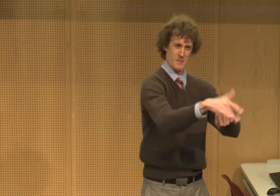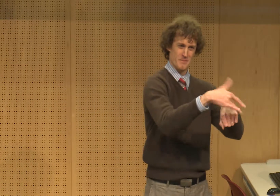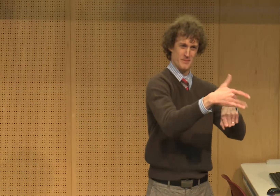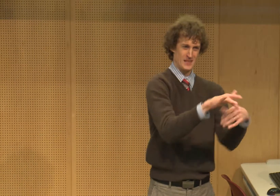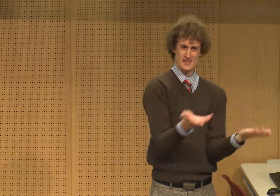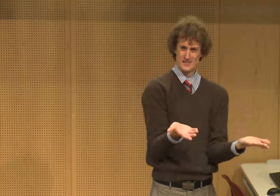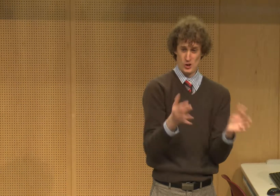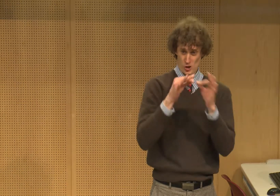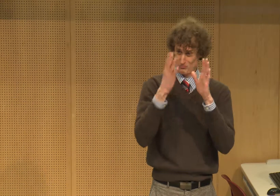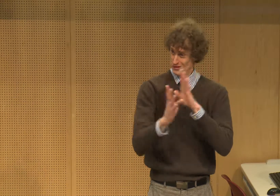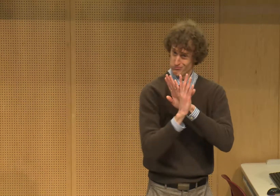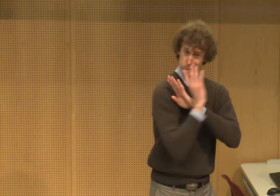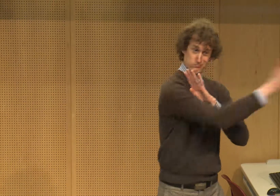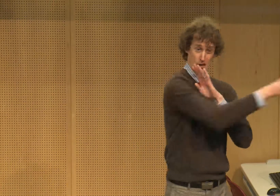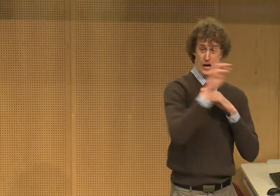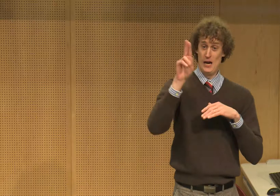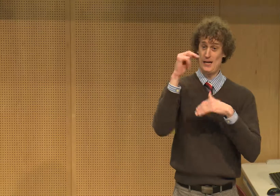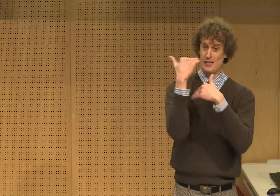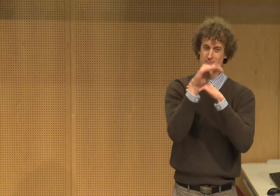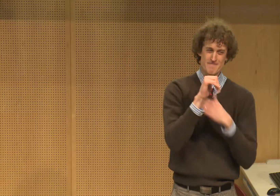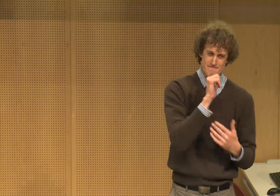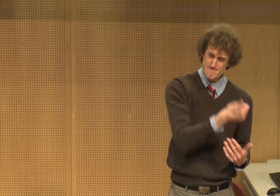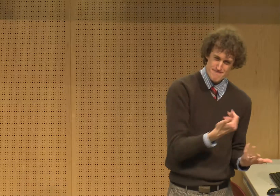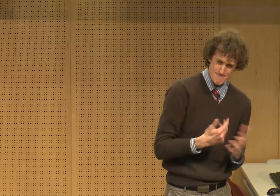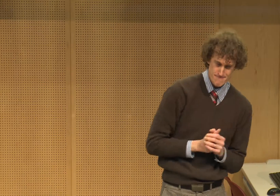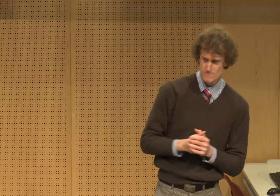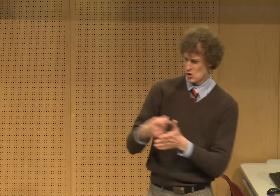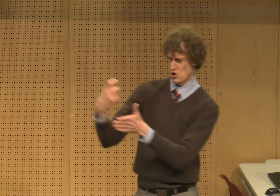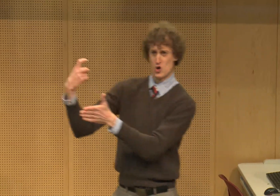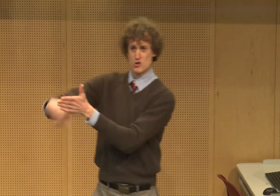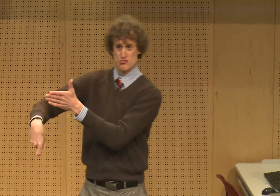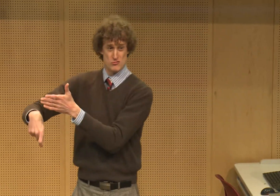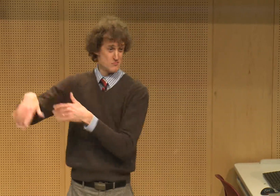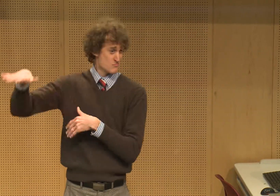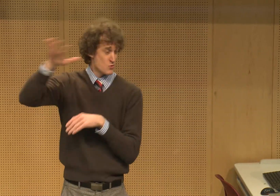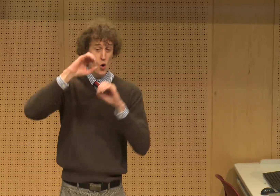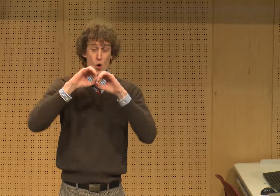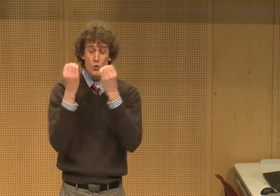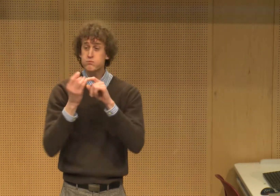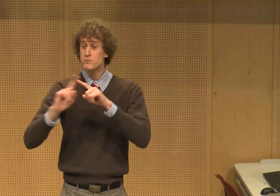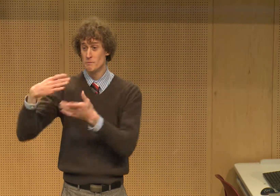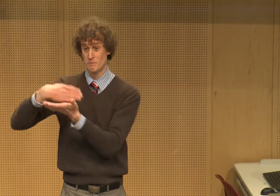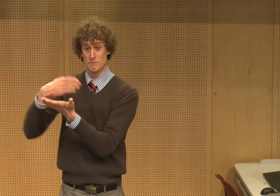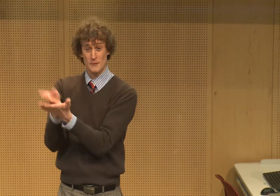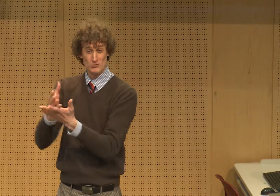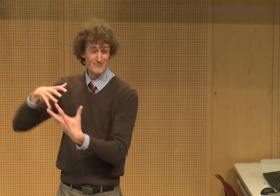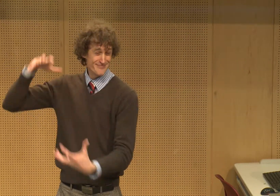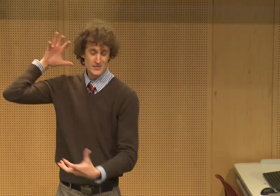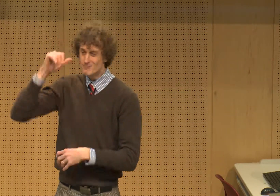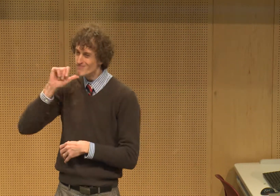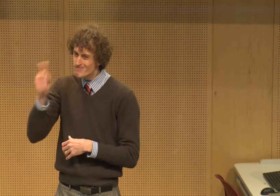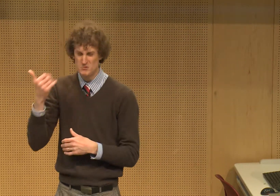So what I'm talking about is available--availability. We do not have an unlimited supply of interpreters everywhere,